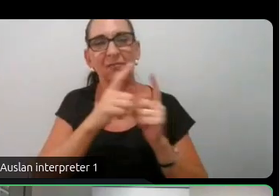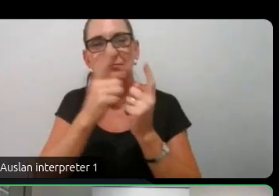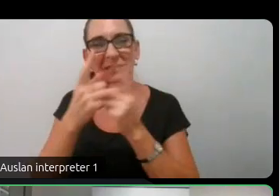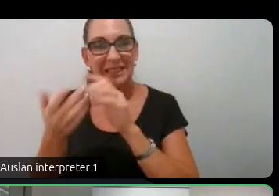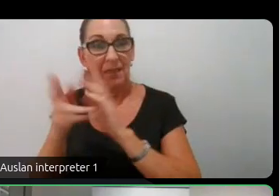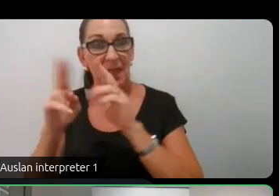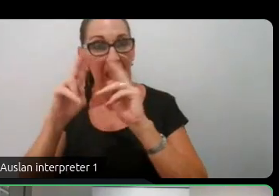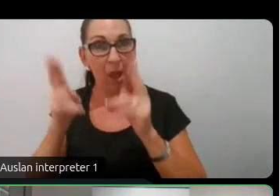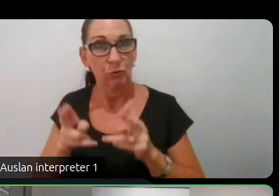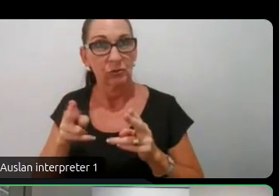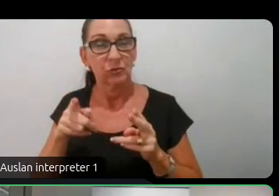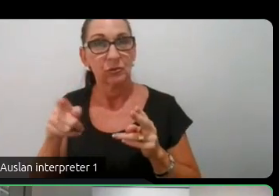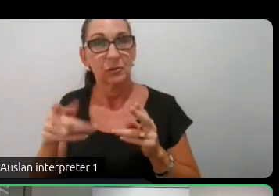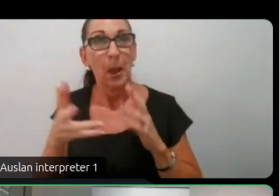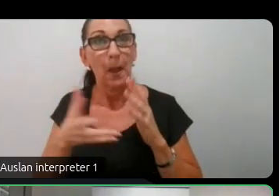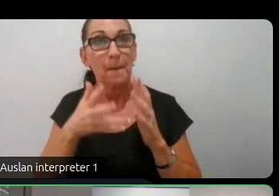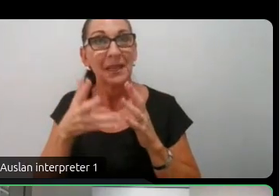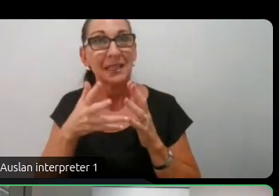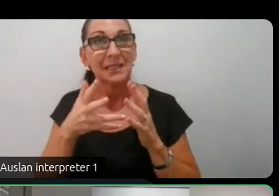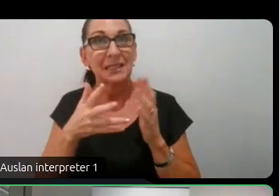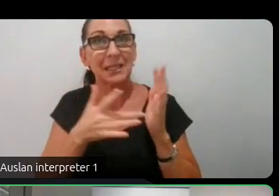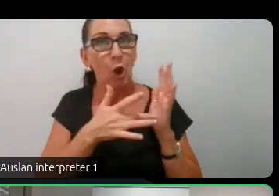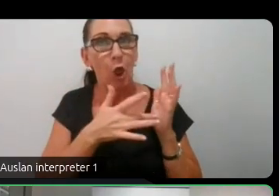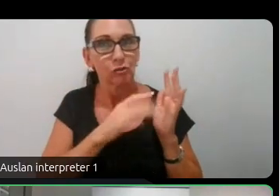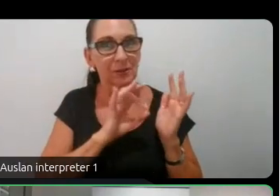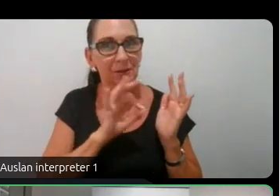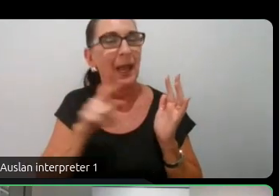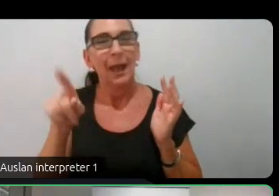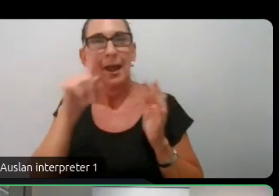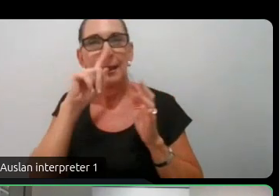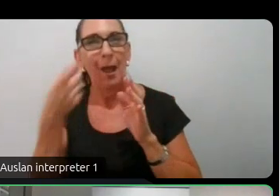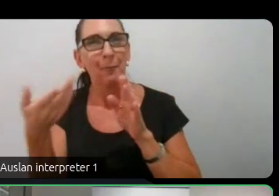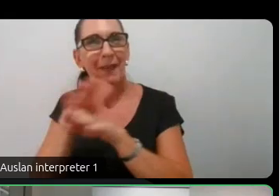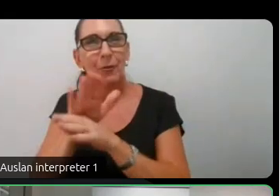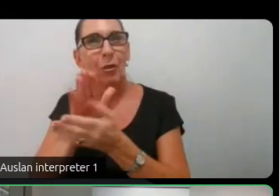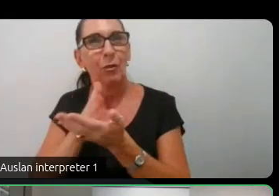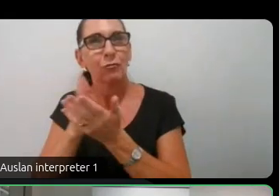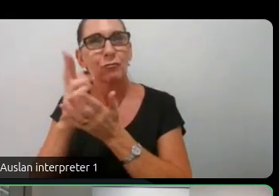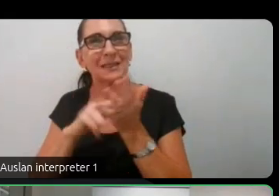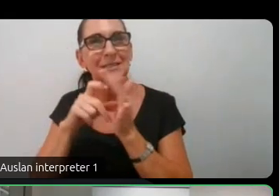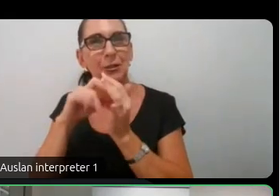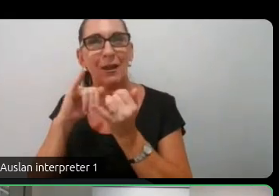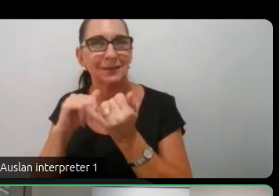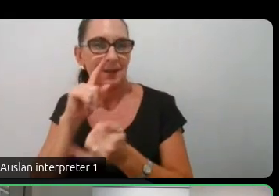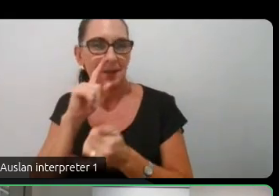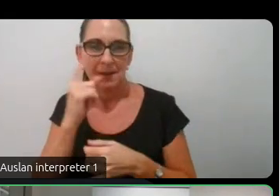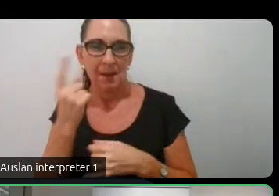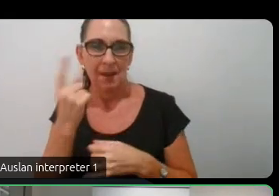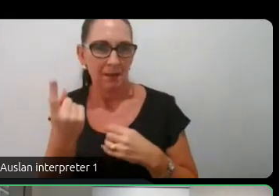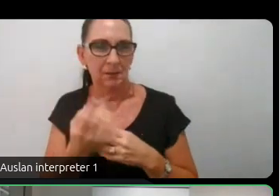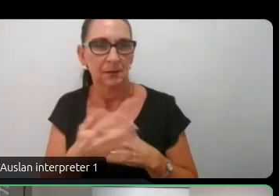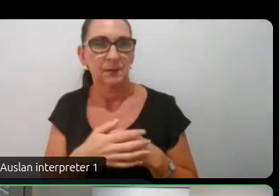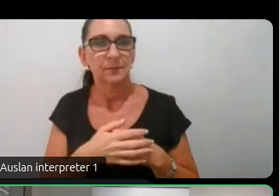of technology, it it can't be considered an NDIS support. Um, previously there was some ability